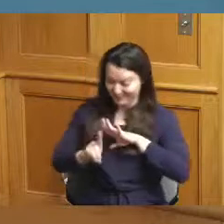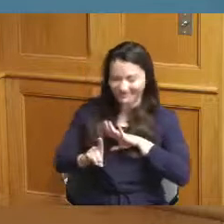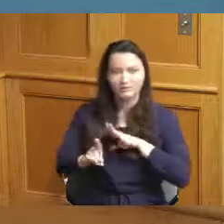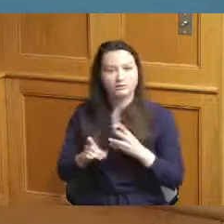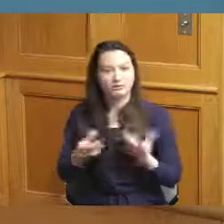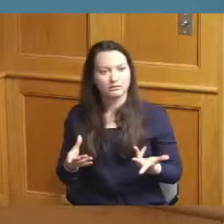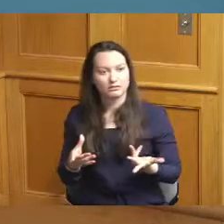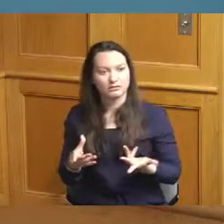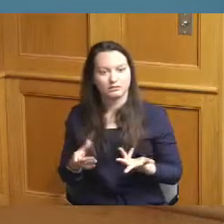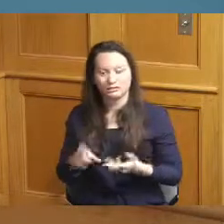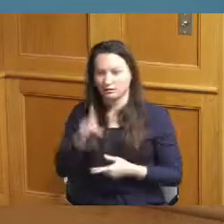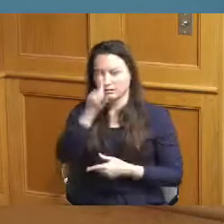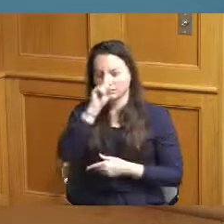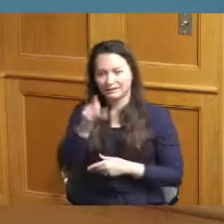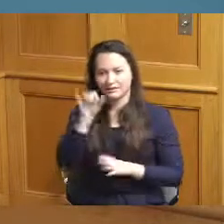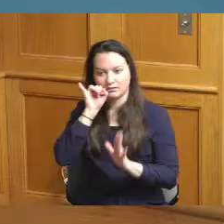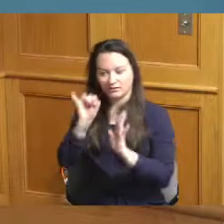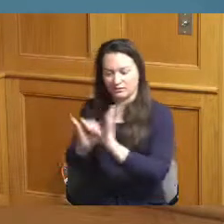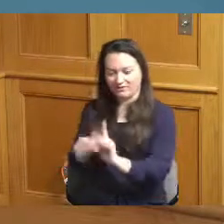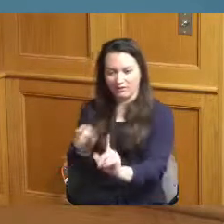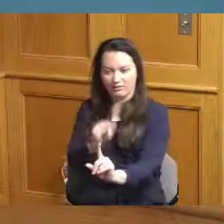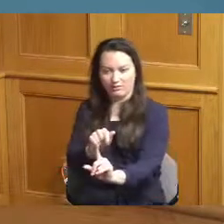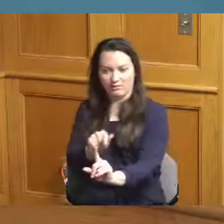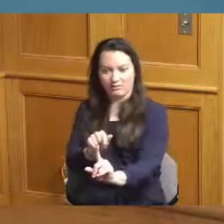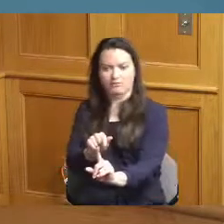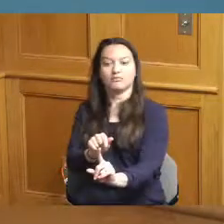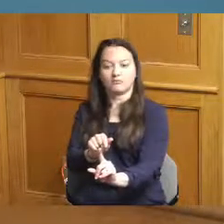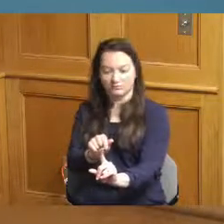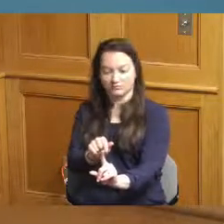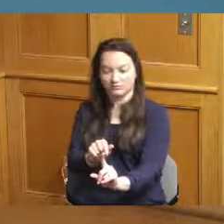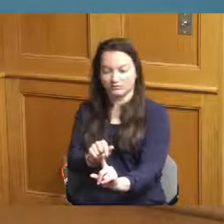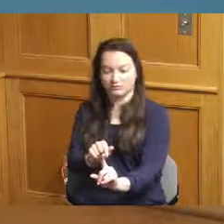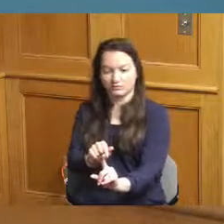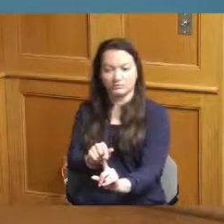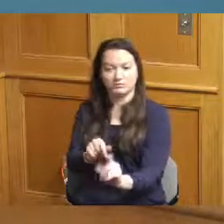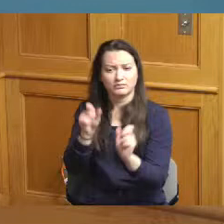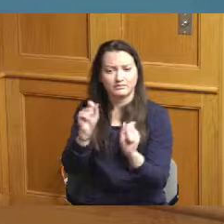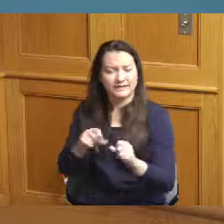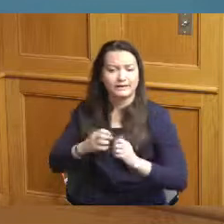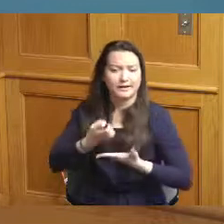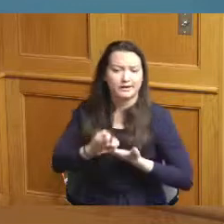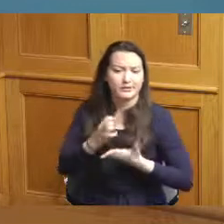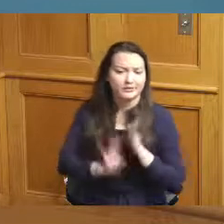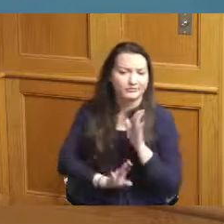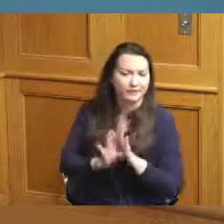but I just think it needs to be identified that we do have a Economic Development arm